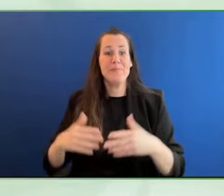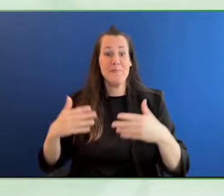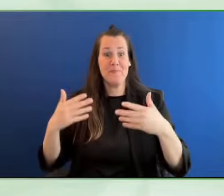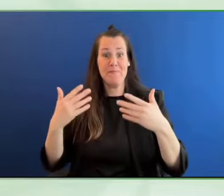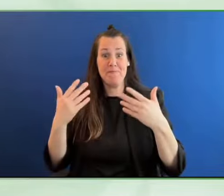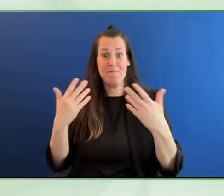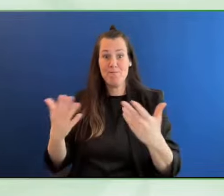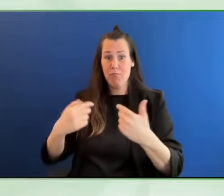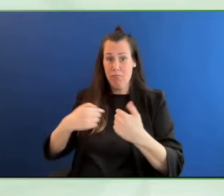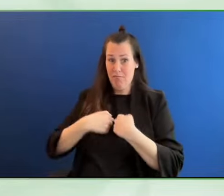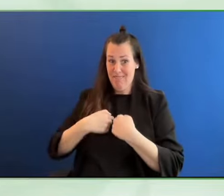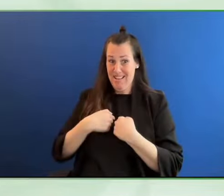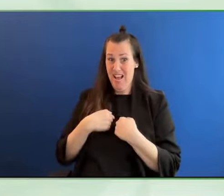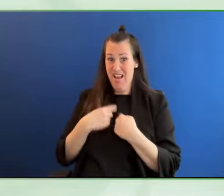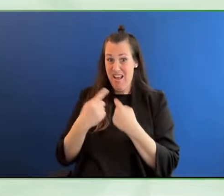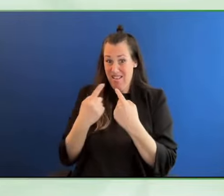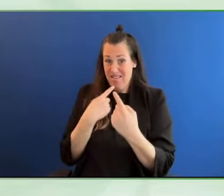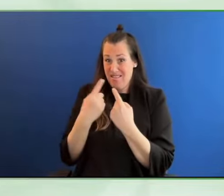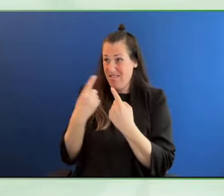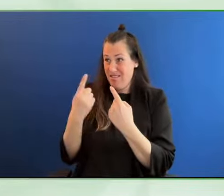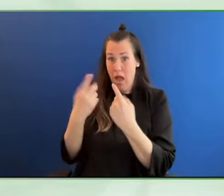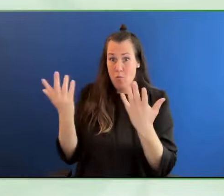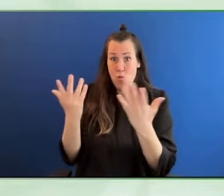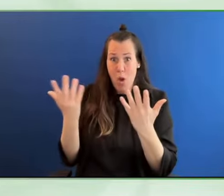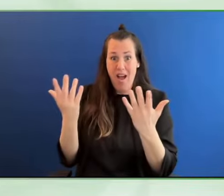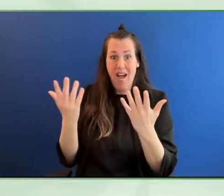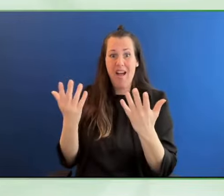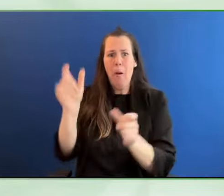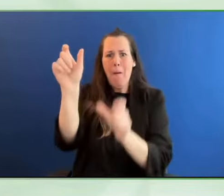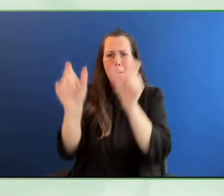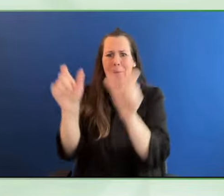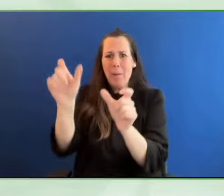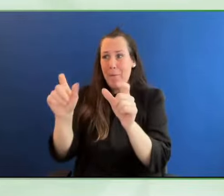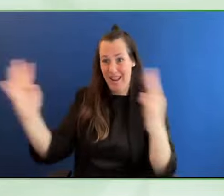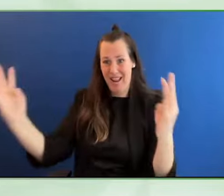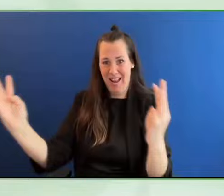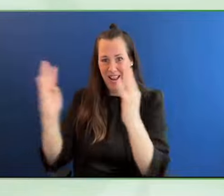By doing this we take away some of the education gap.